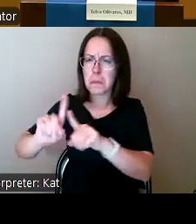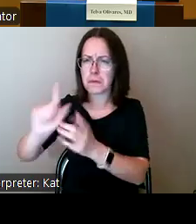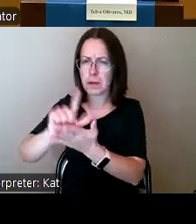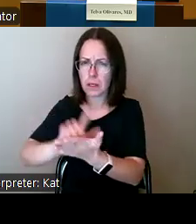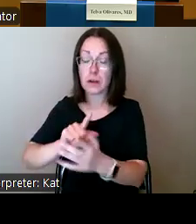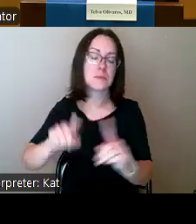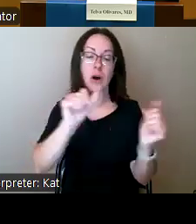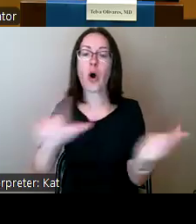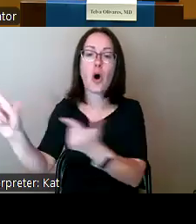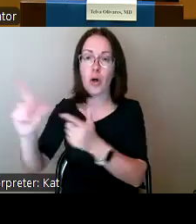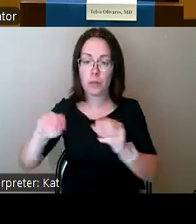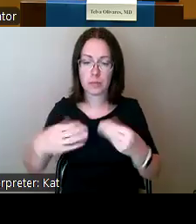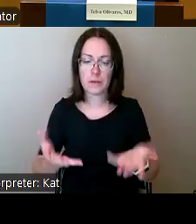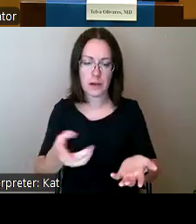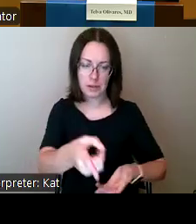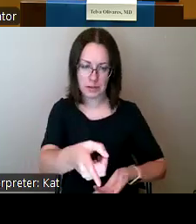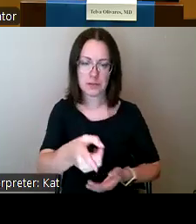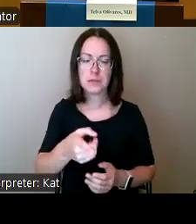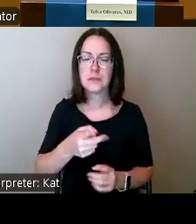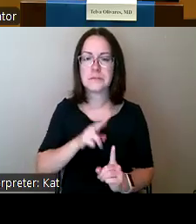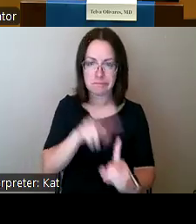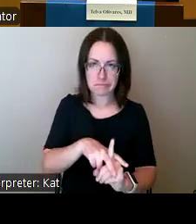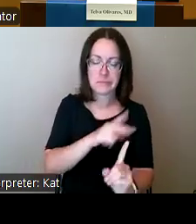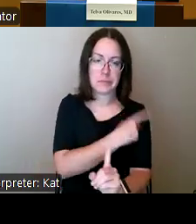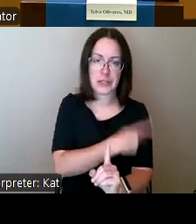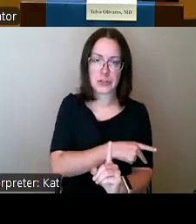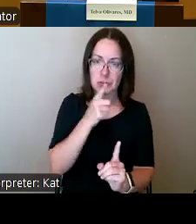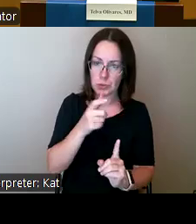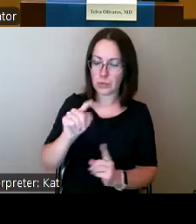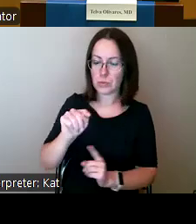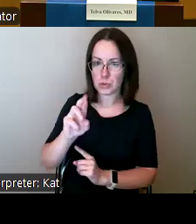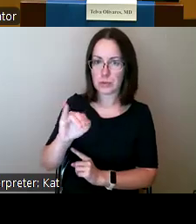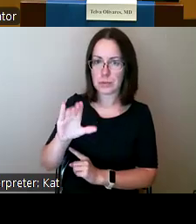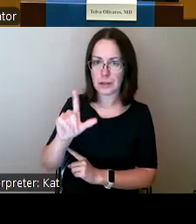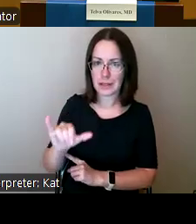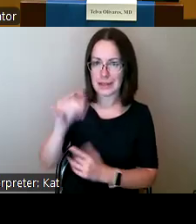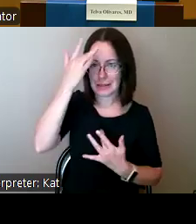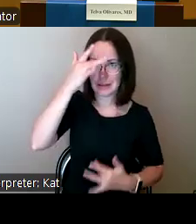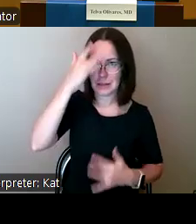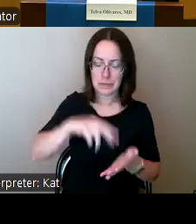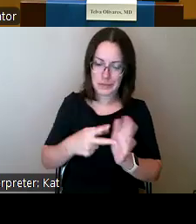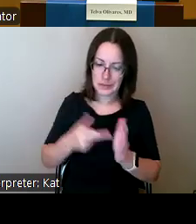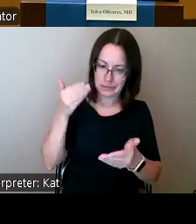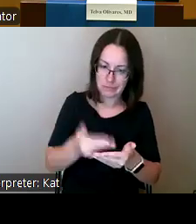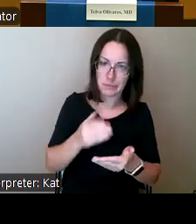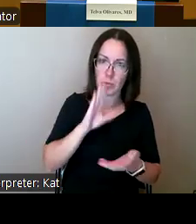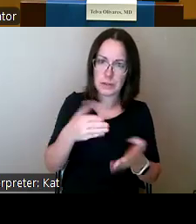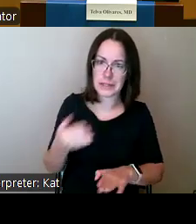in this being applicable for patients who are terminally ill. And in these cases, the clinician,